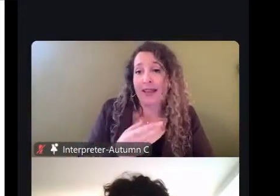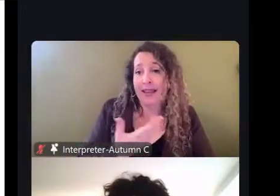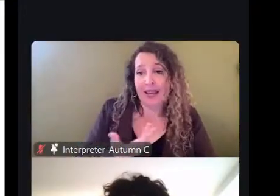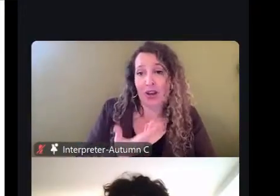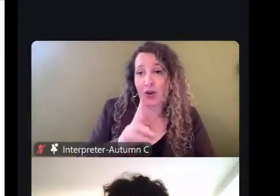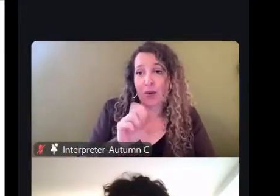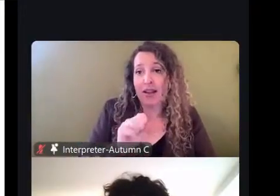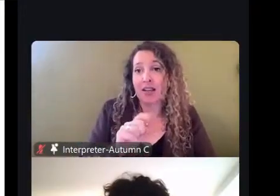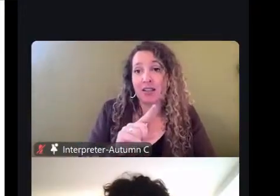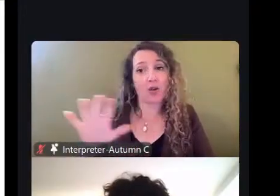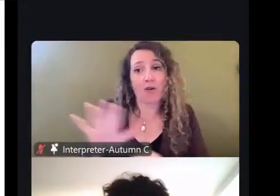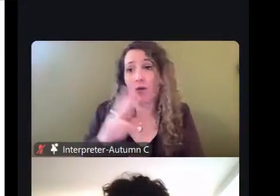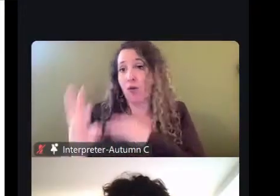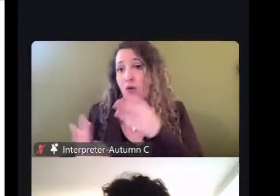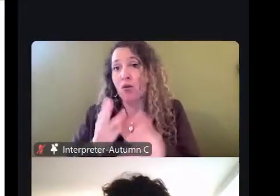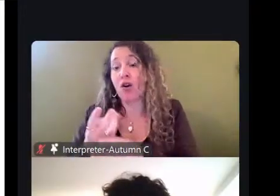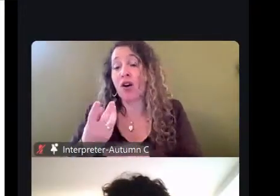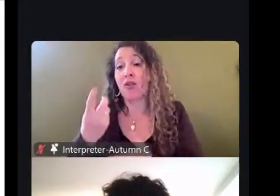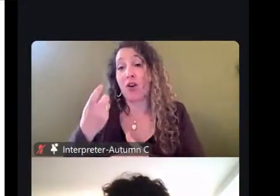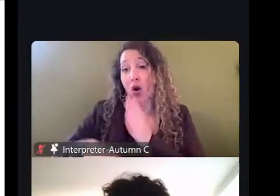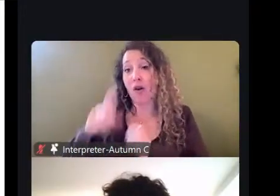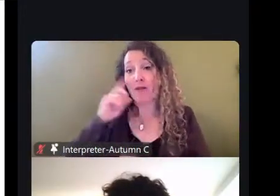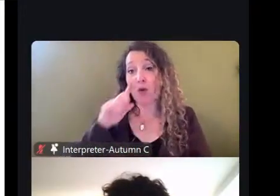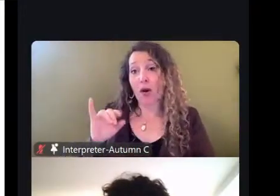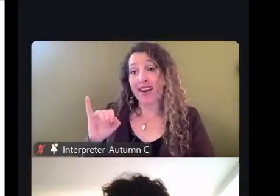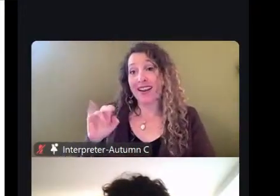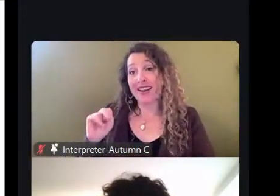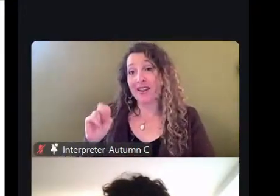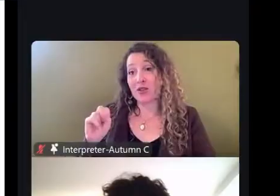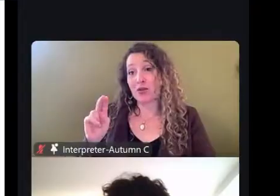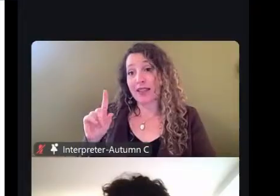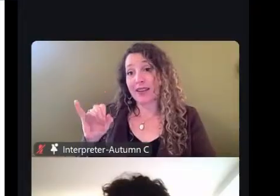as we all know, is really,